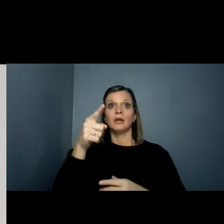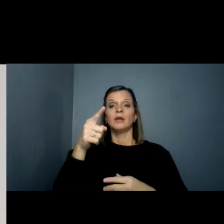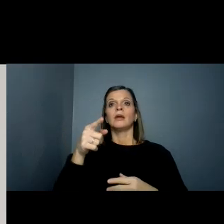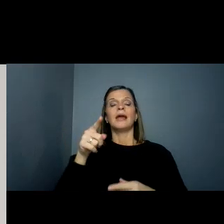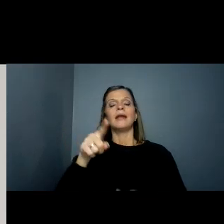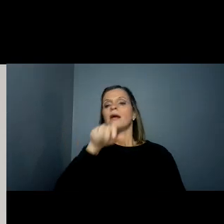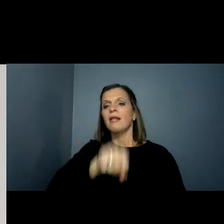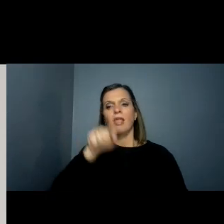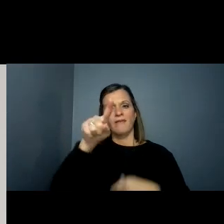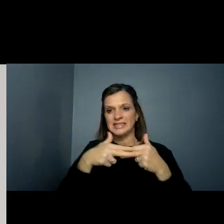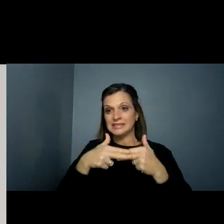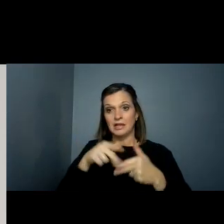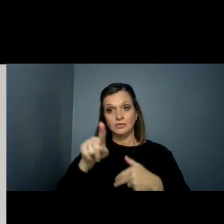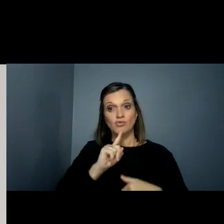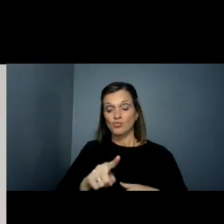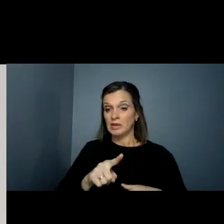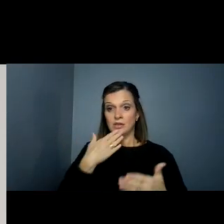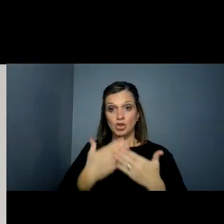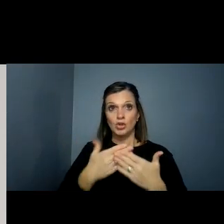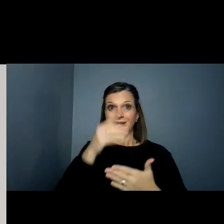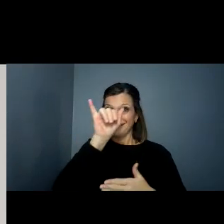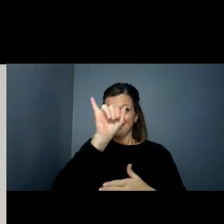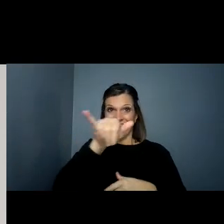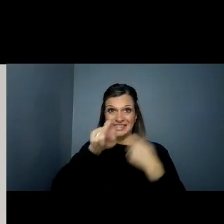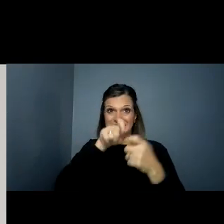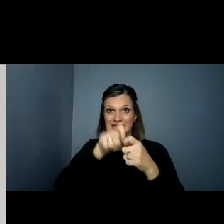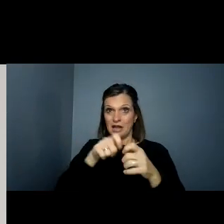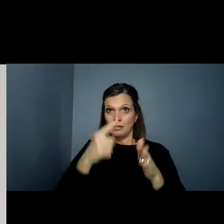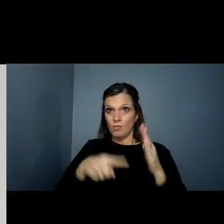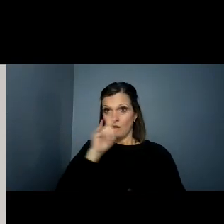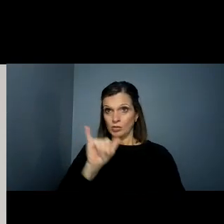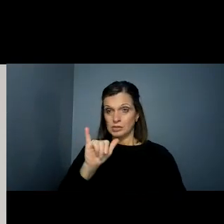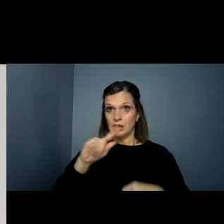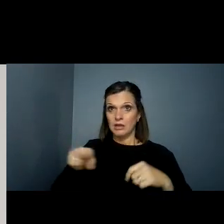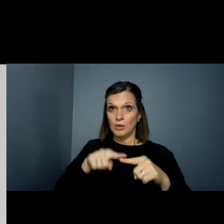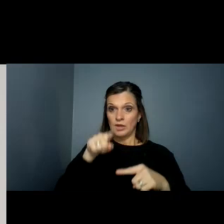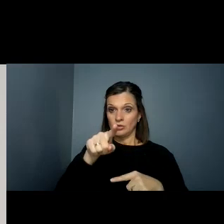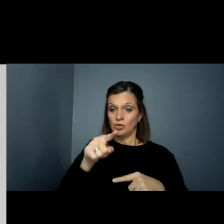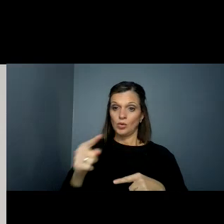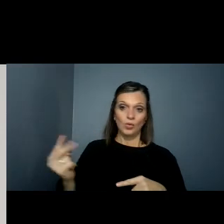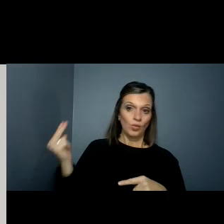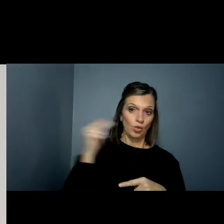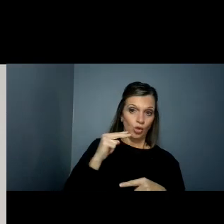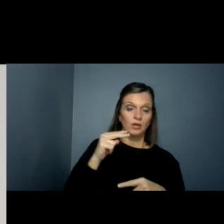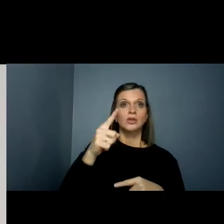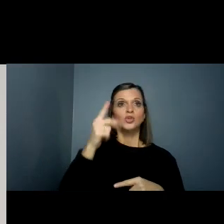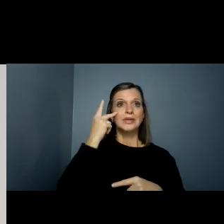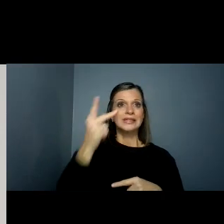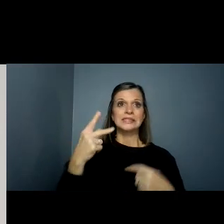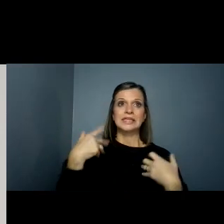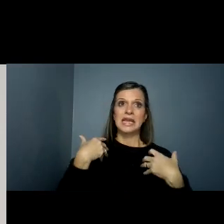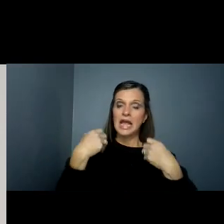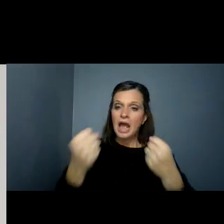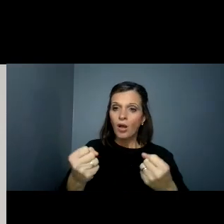They're really good. 'Cause, that's exactly what it looks like when you look into the ear. You can see what a healthy drum is. It's translucent. You can see through